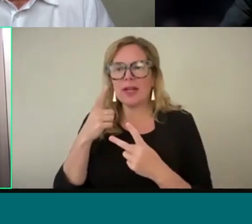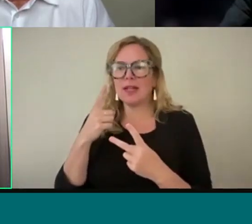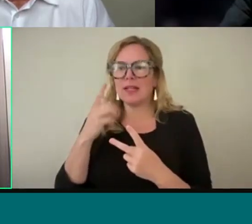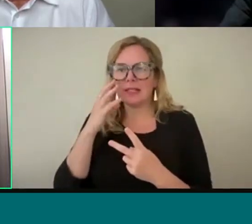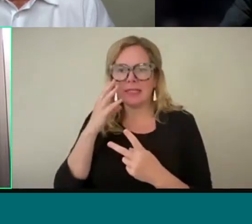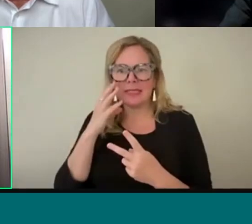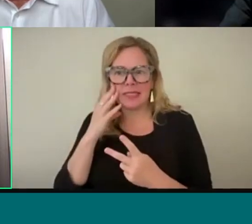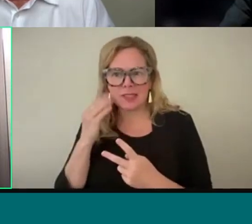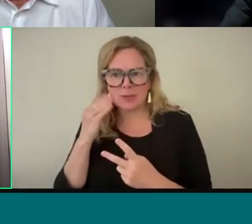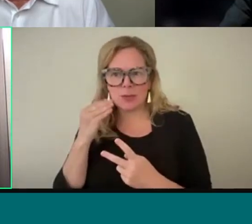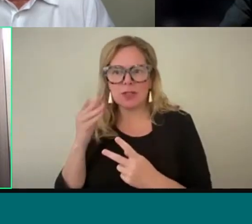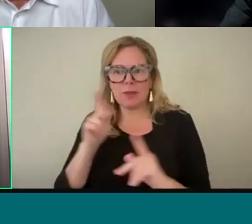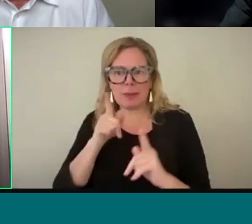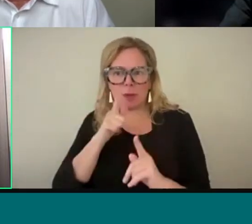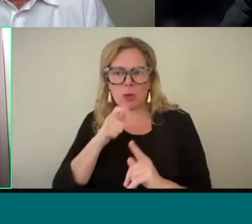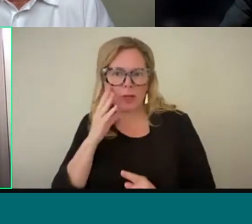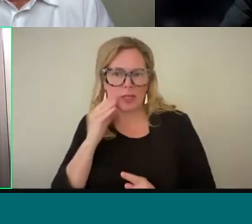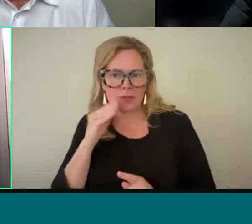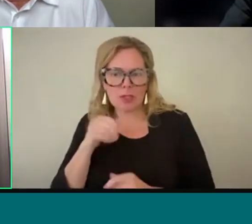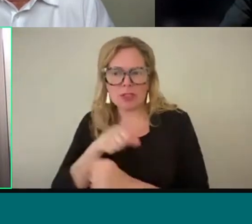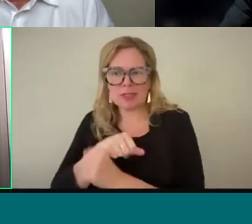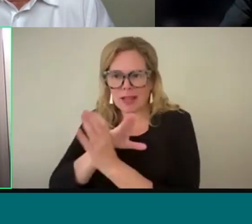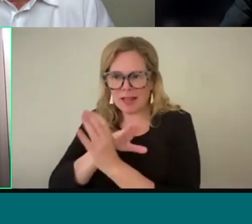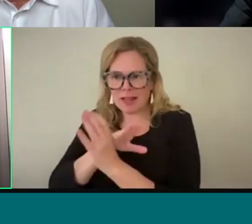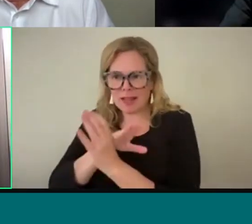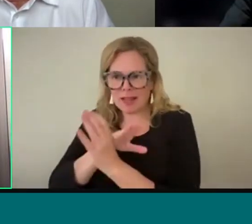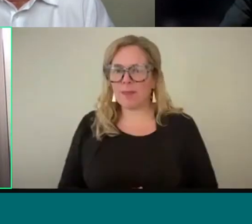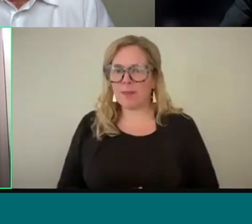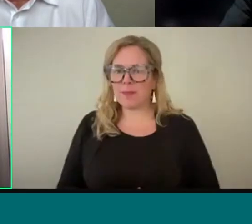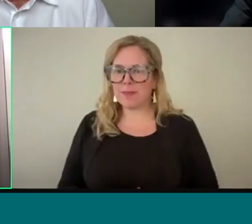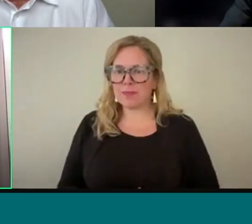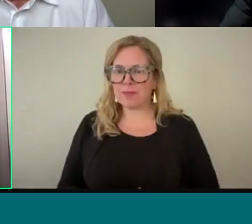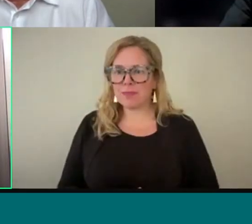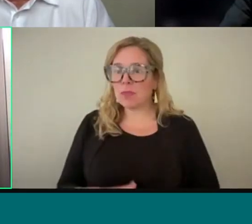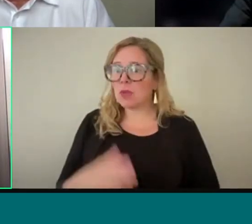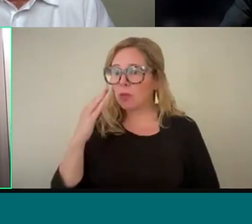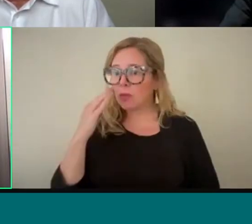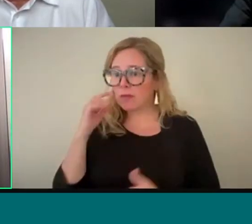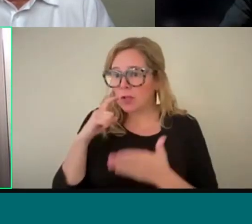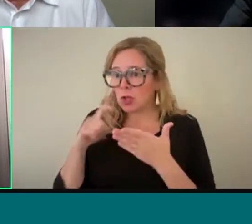for instance, a decreased readmission rates for folks admitted to a hospital with a heart